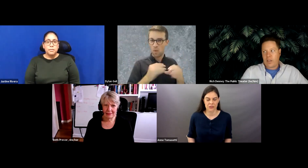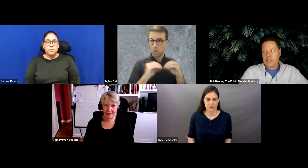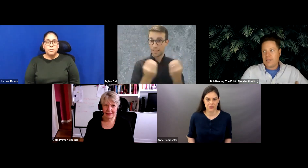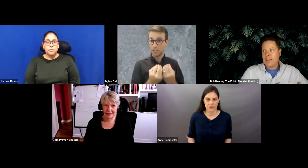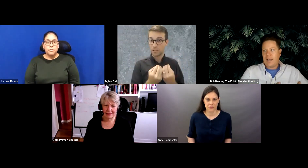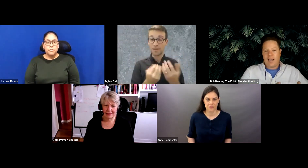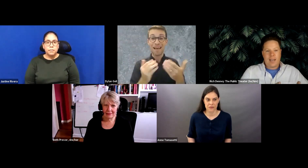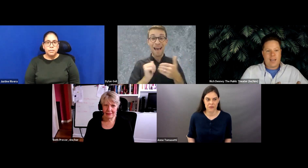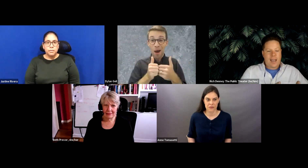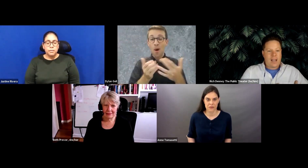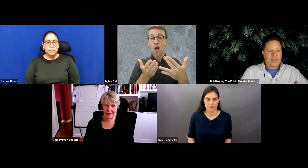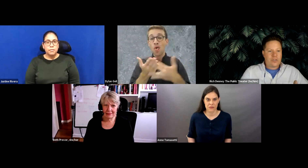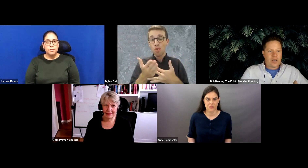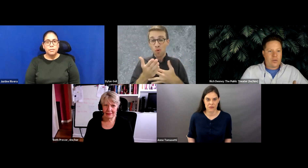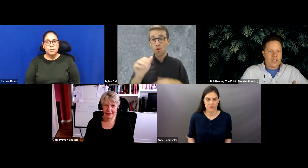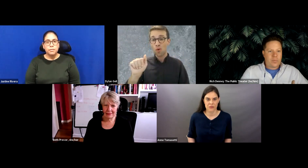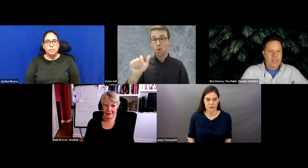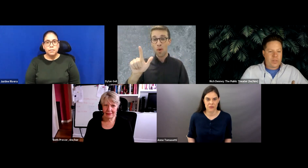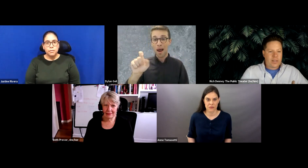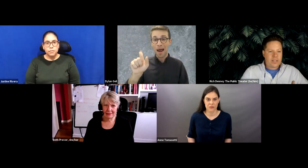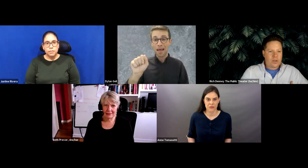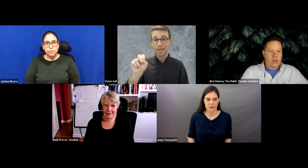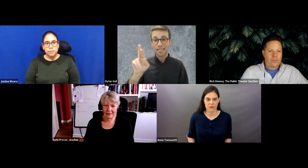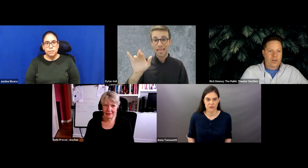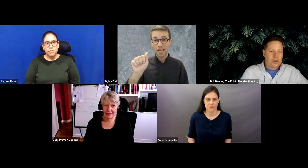Wailes. Alexandria was in a piece with us called For Colored